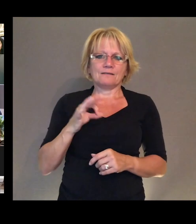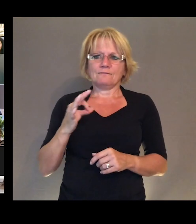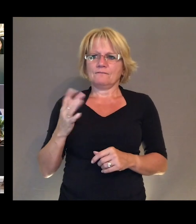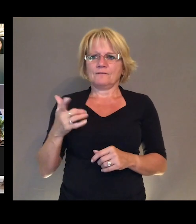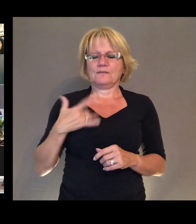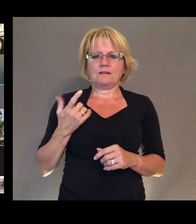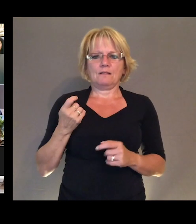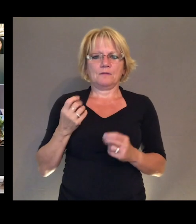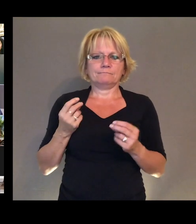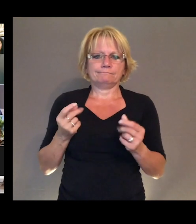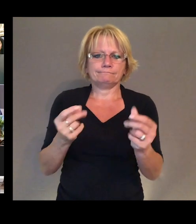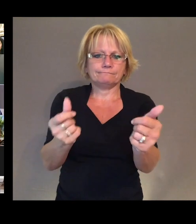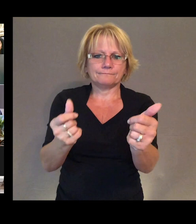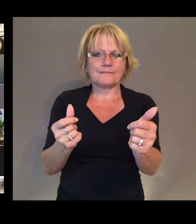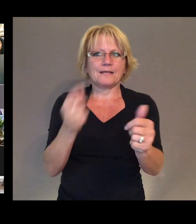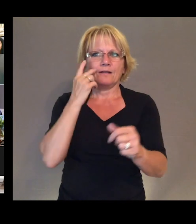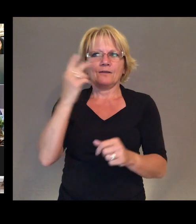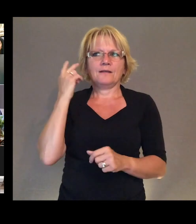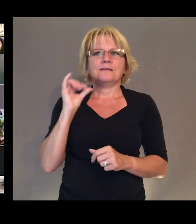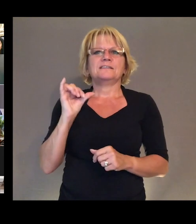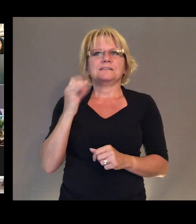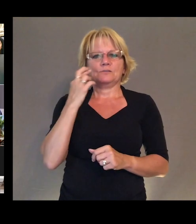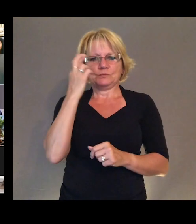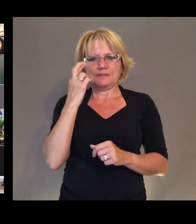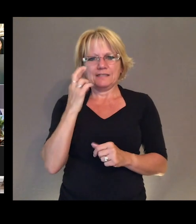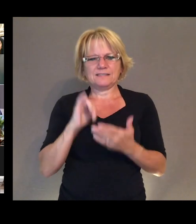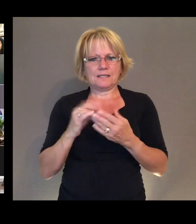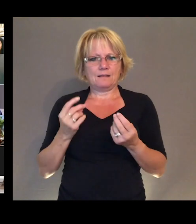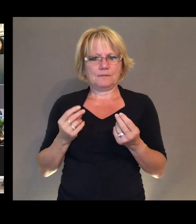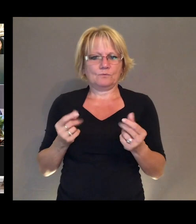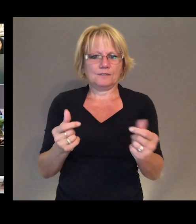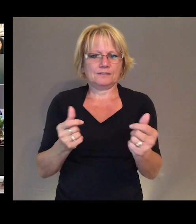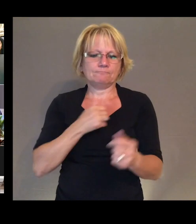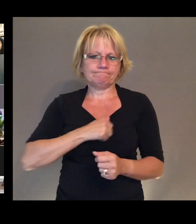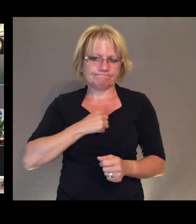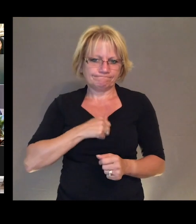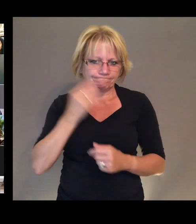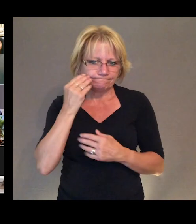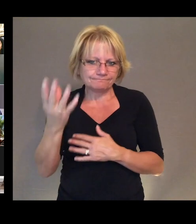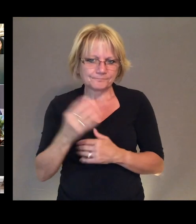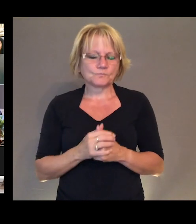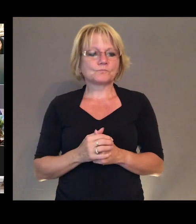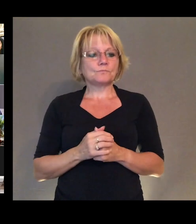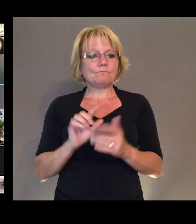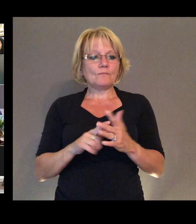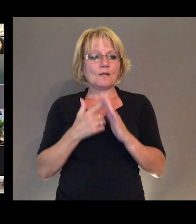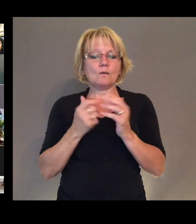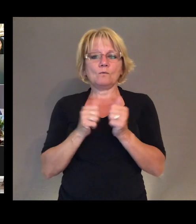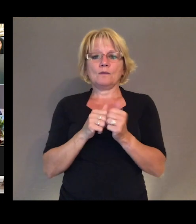as I'm reflecting, I kind of apologize for that. So let's begin with our panelists and the reason why I kind of want to rush through everything